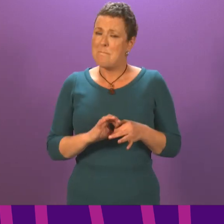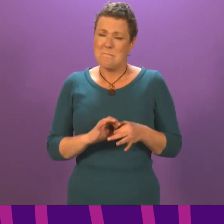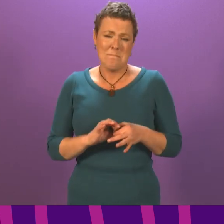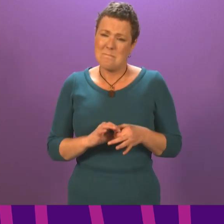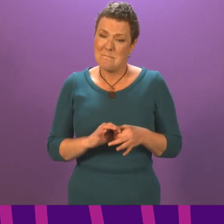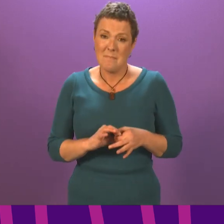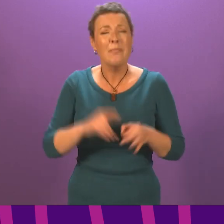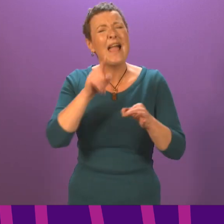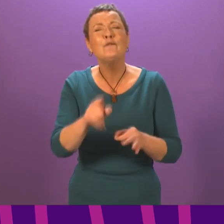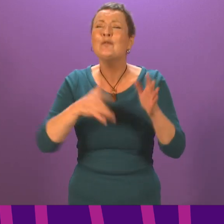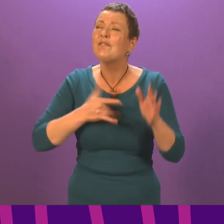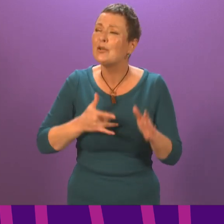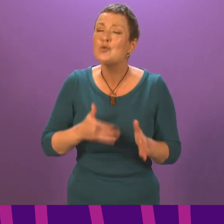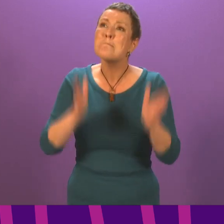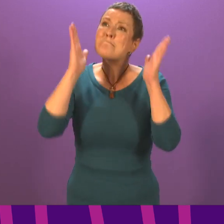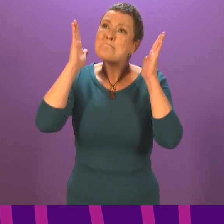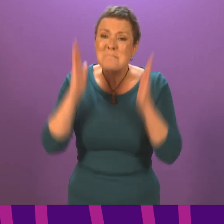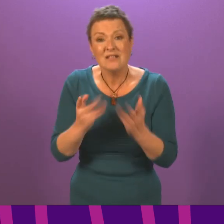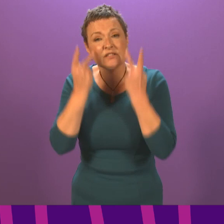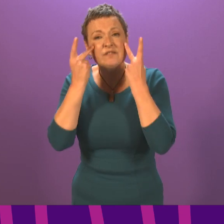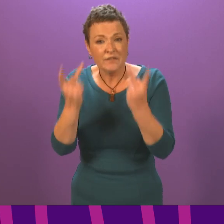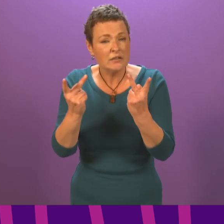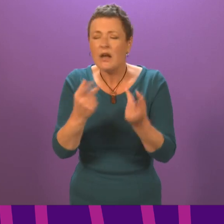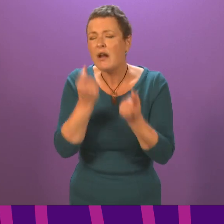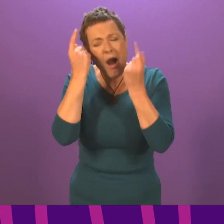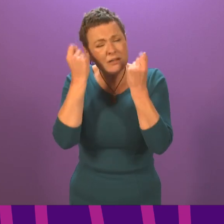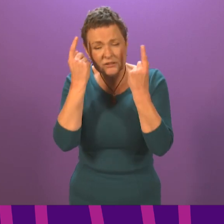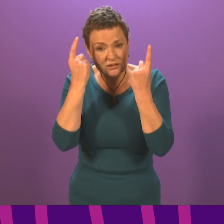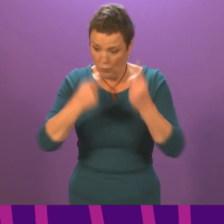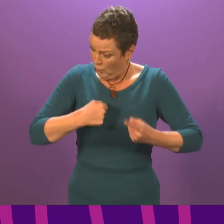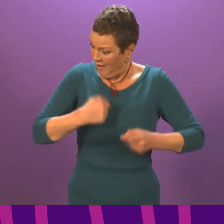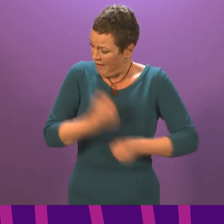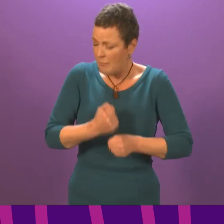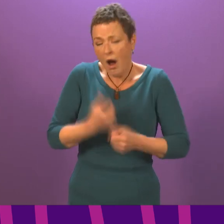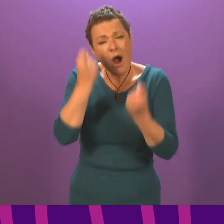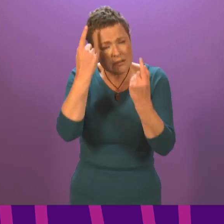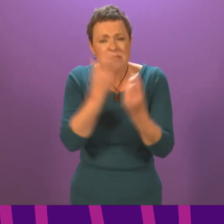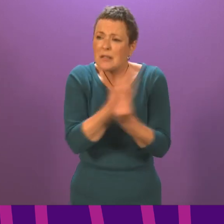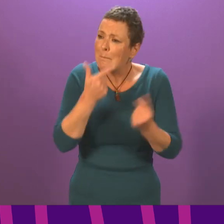do. If you feel that it is essential to meet—and we have tried to be pragmatic in recognising